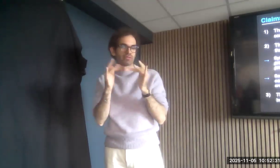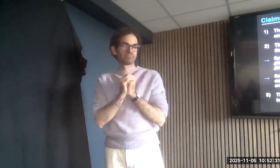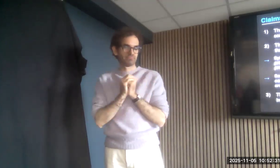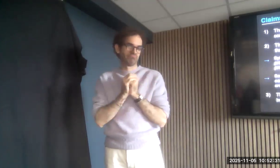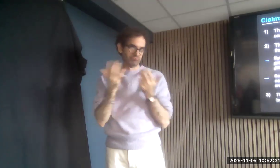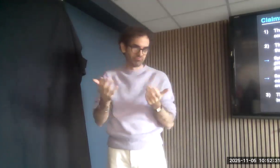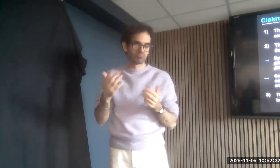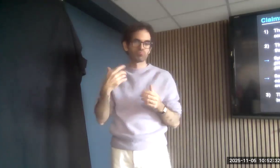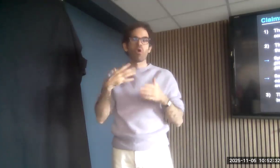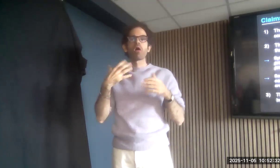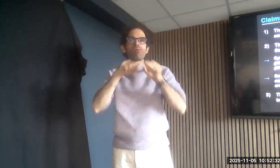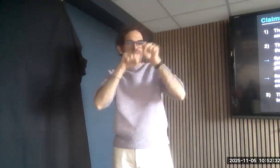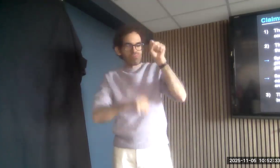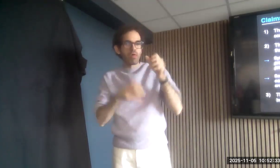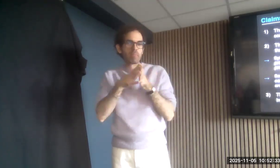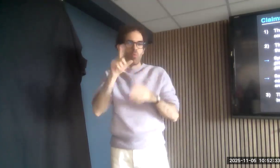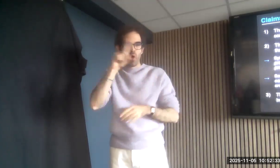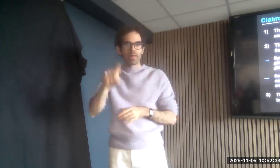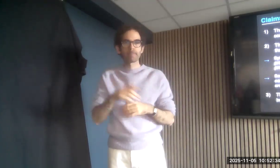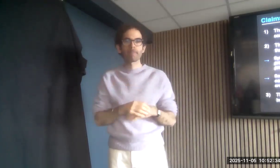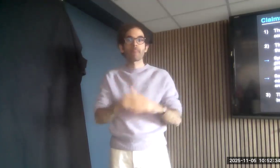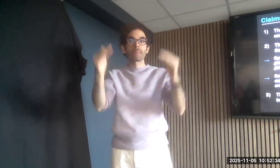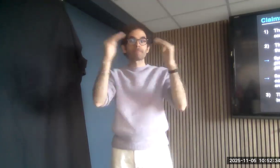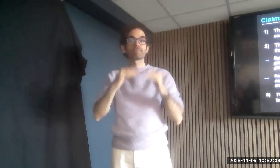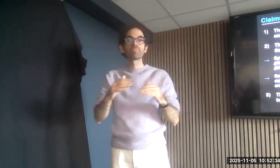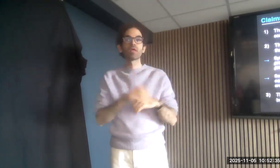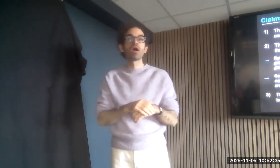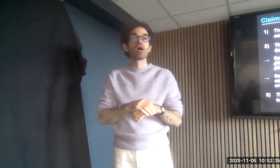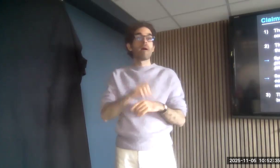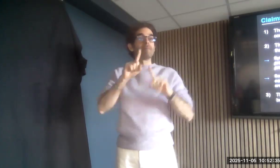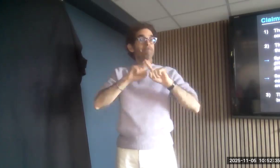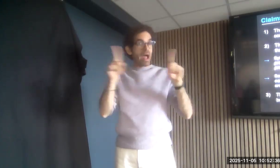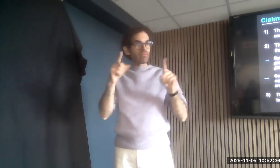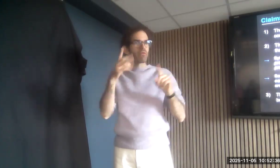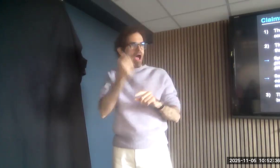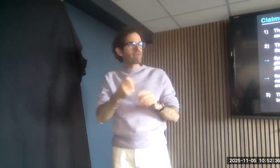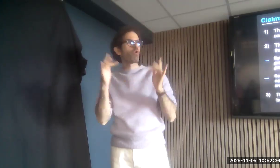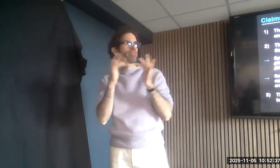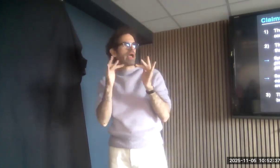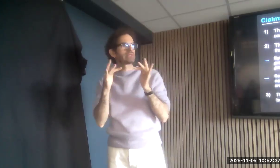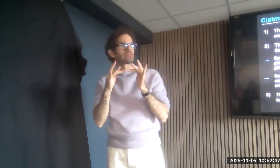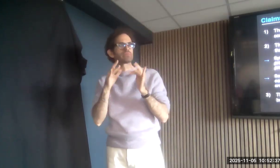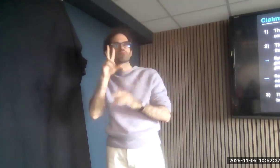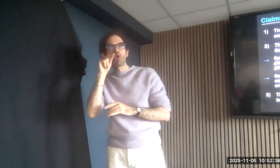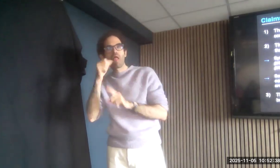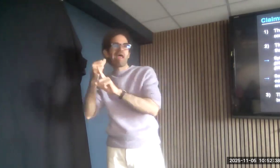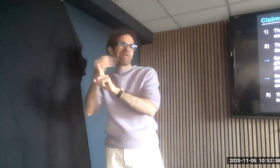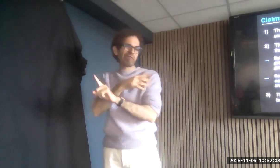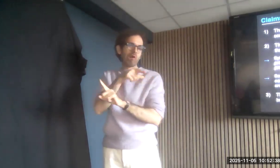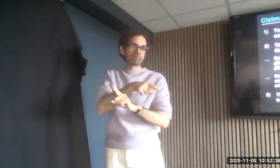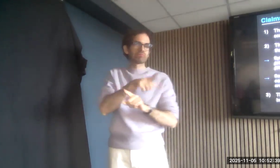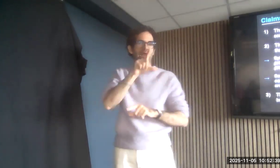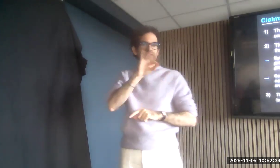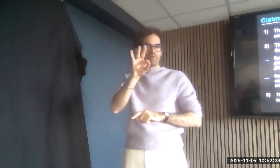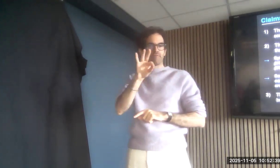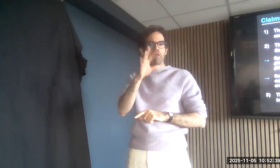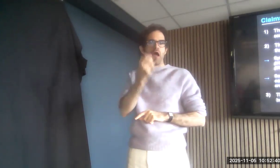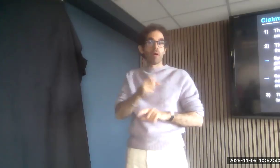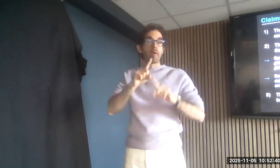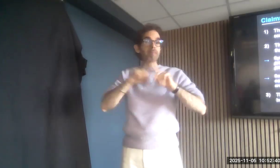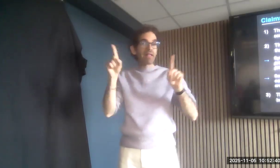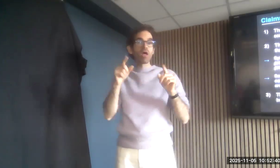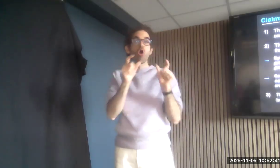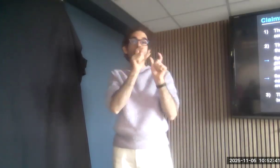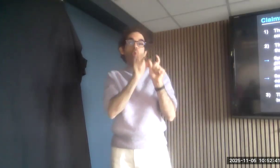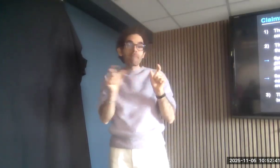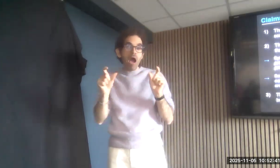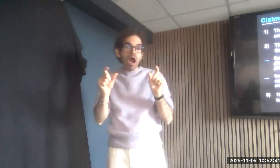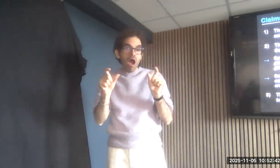comes from French, spoken French, through language contact.